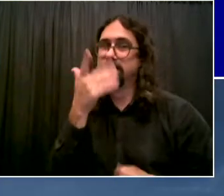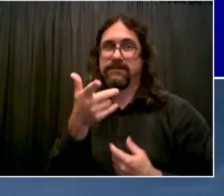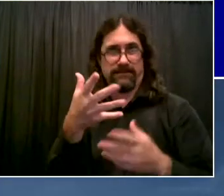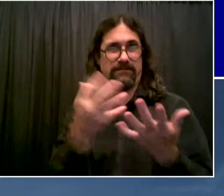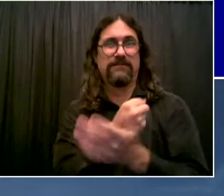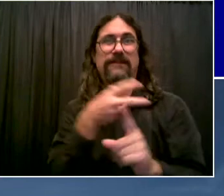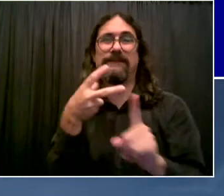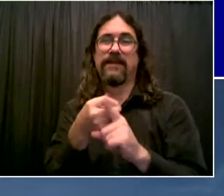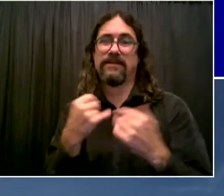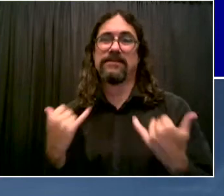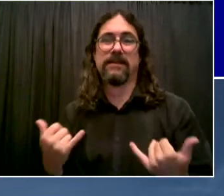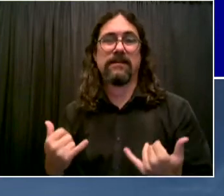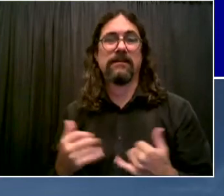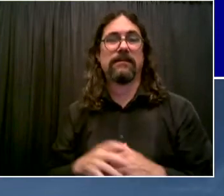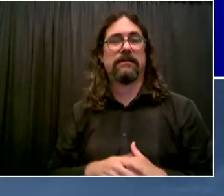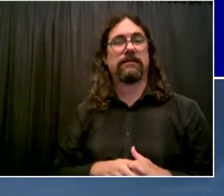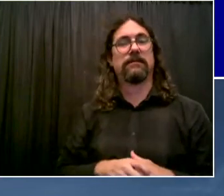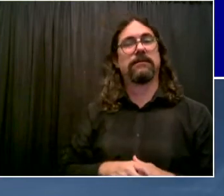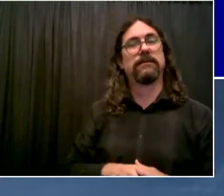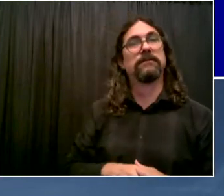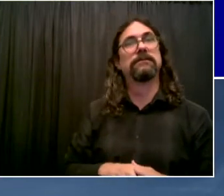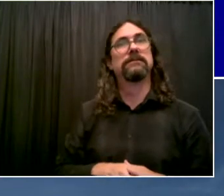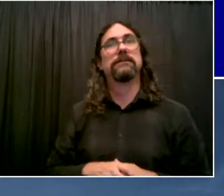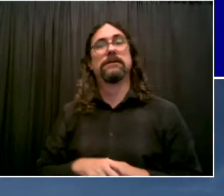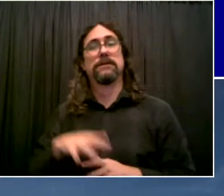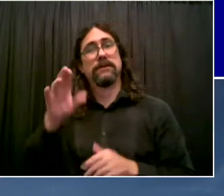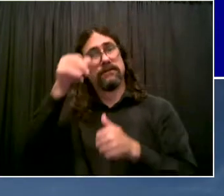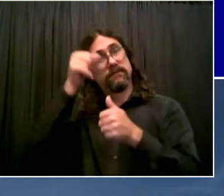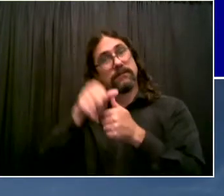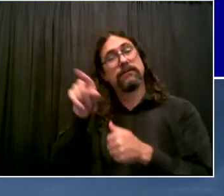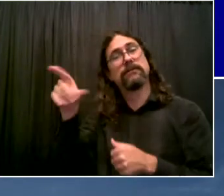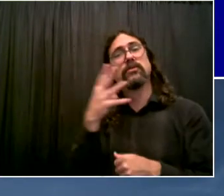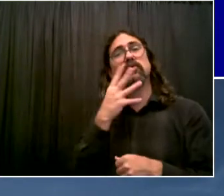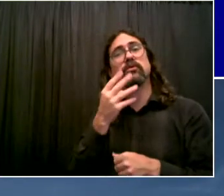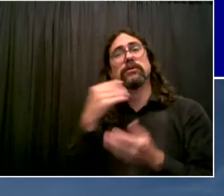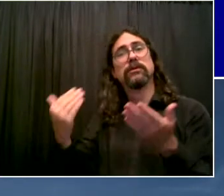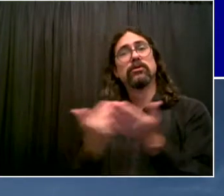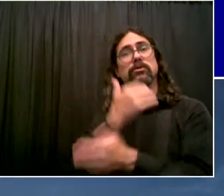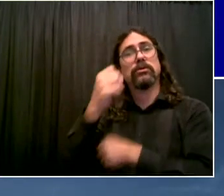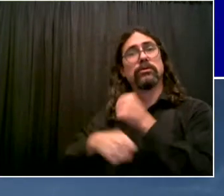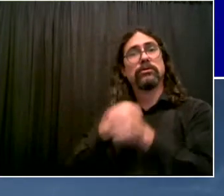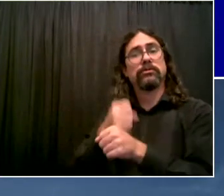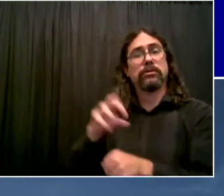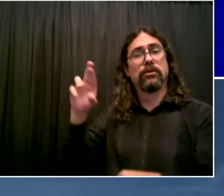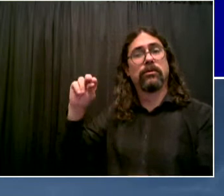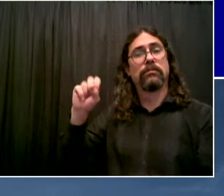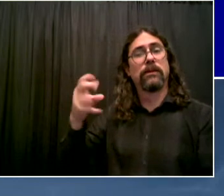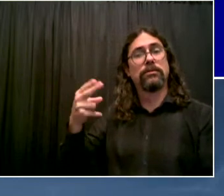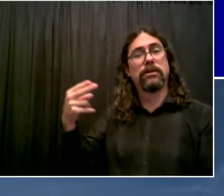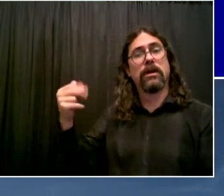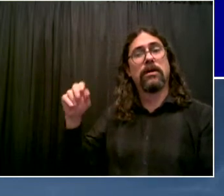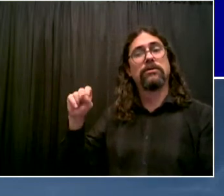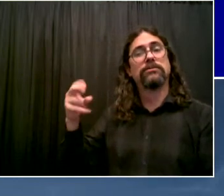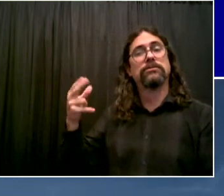NEXT WEEK, GETTING READY FOR SCHOOL. ALSO FOR A REMINDER FOR EVERYONE TO CELEBRATE ROSH HASHANAH. YOU